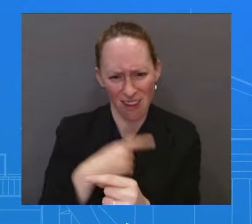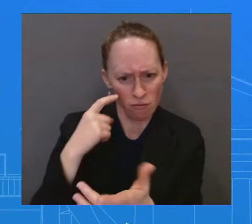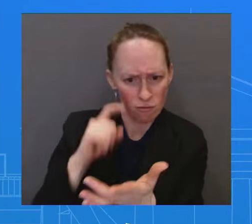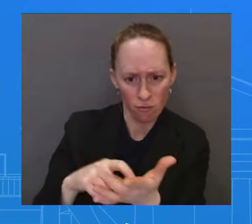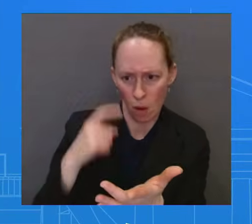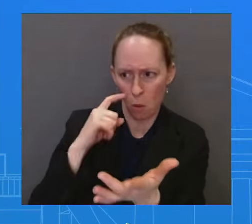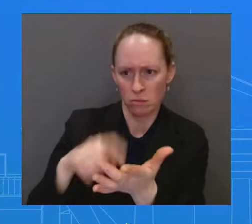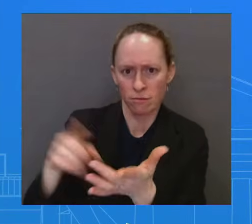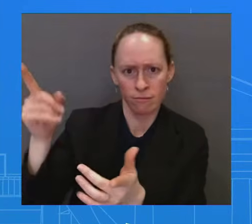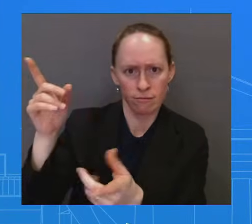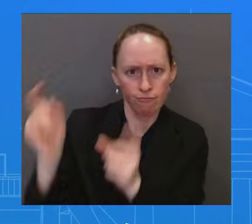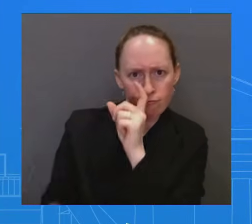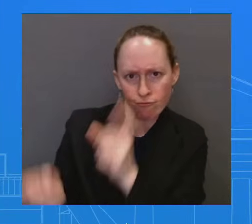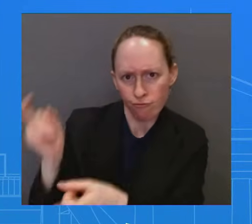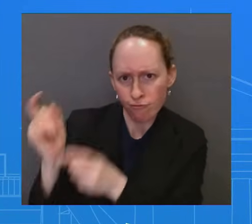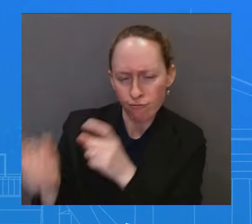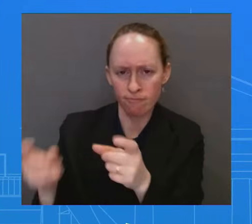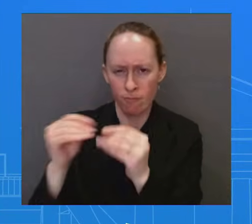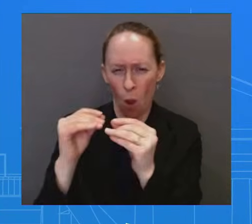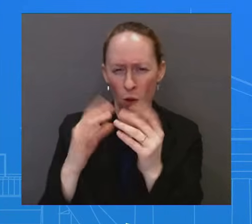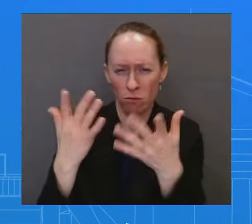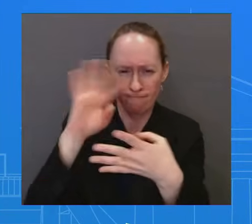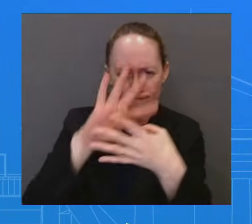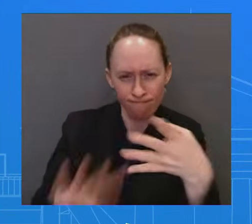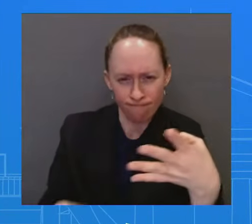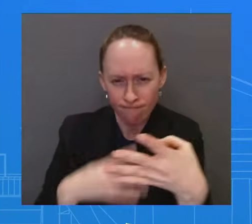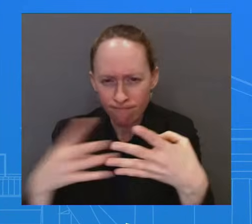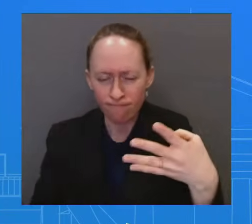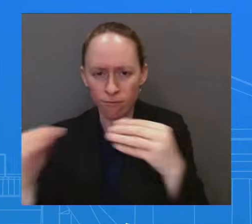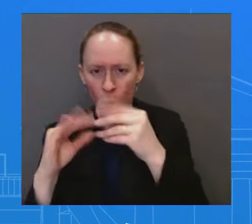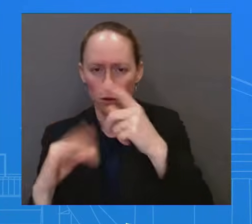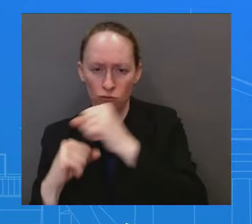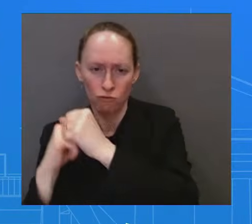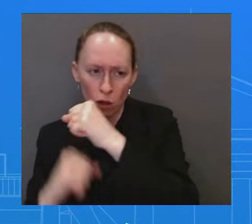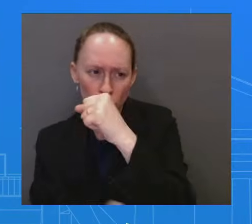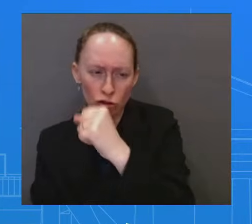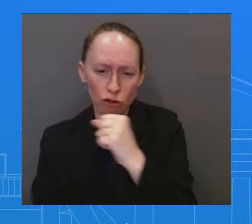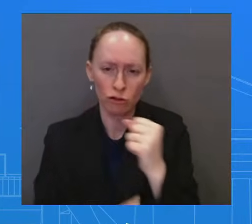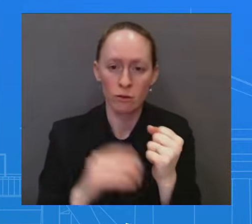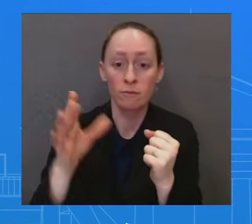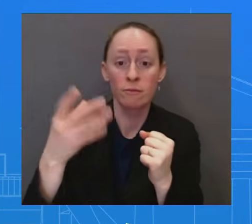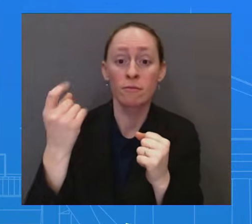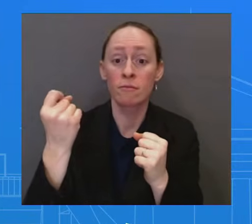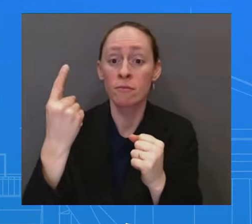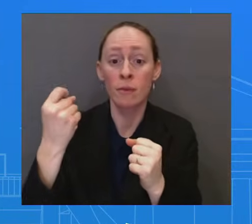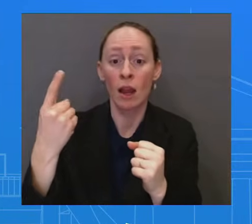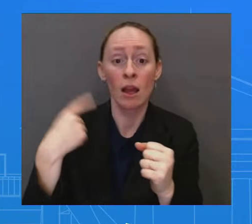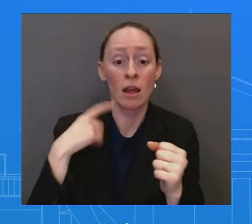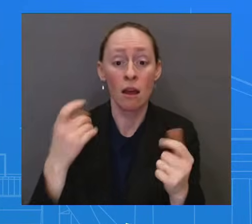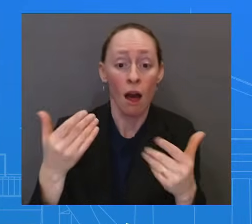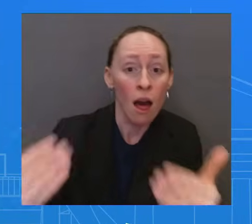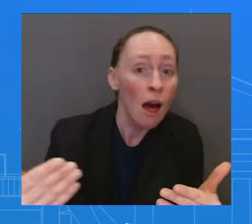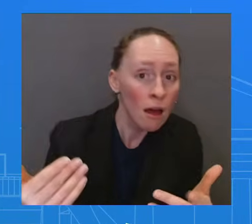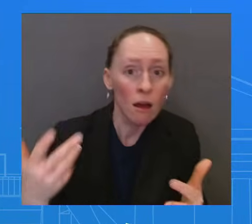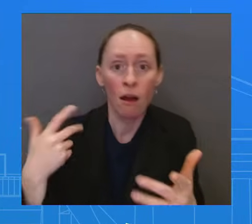Now, that doesn't mean that more can't be done or more shouldn't be done to limit civilian casualties. Absolutely. But they have made an effort, and they will continue to make that effort.